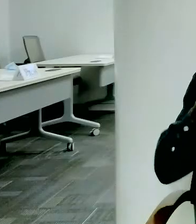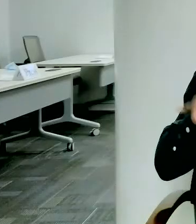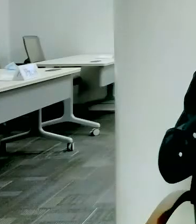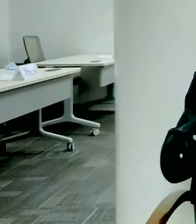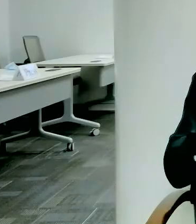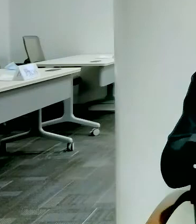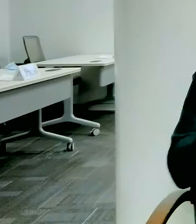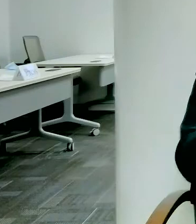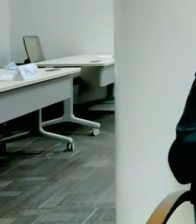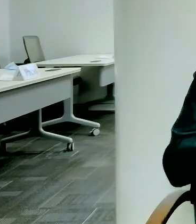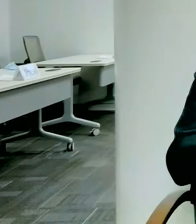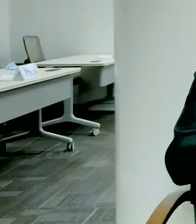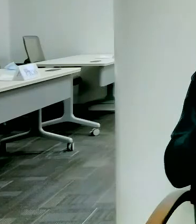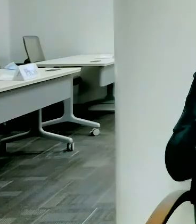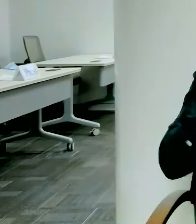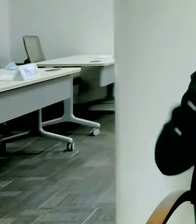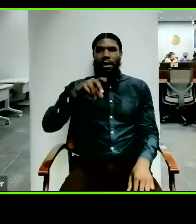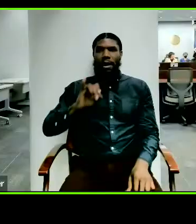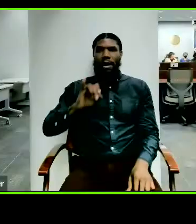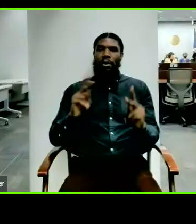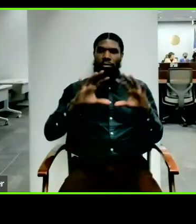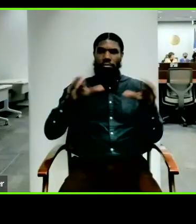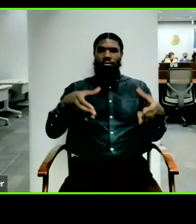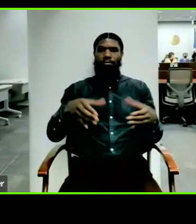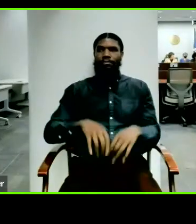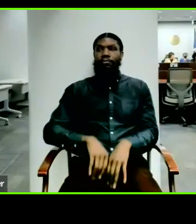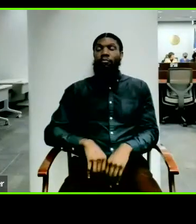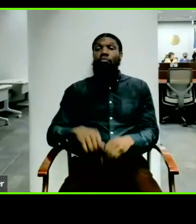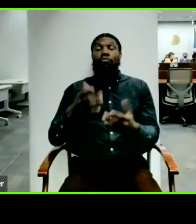Thank you very much and we'll go now to um Mr. Reaves.